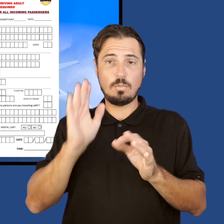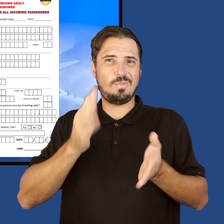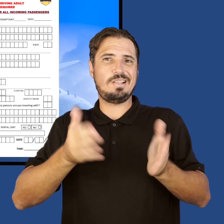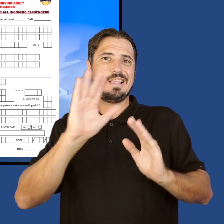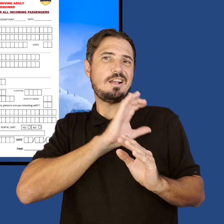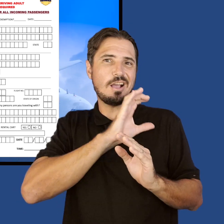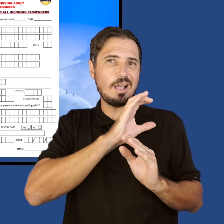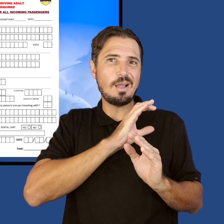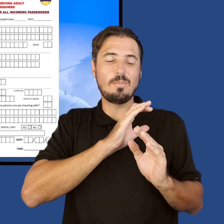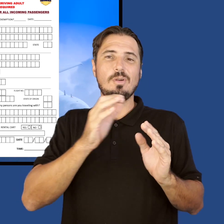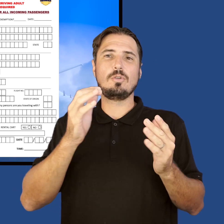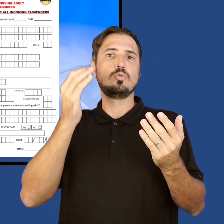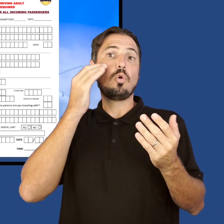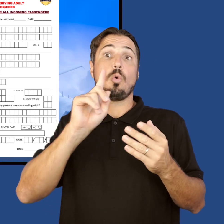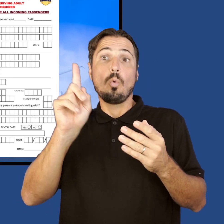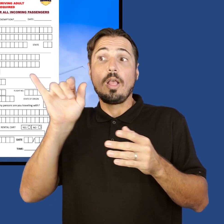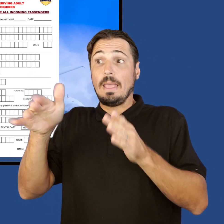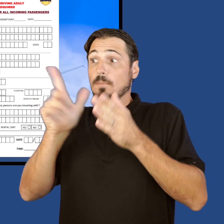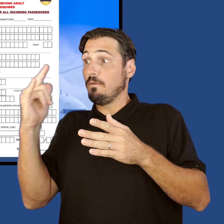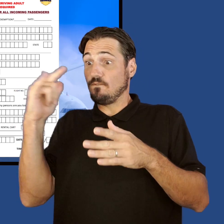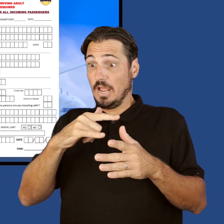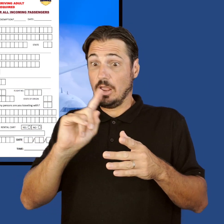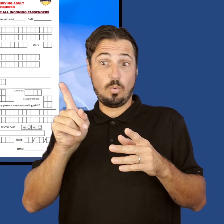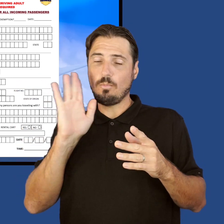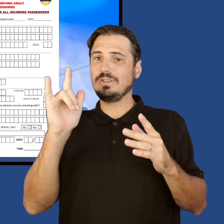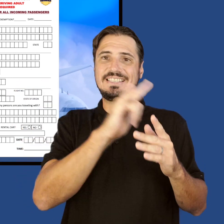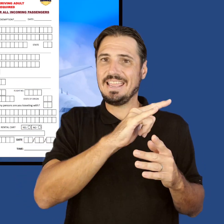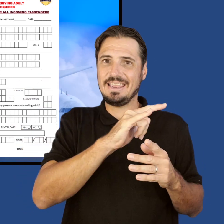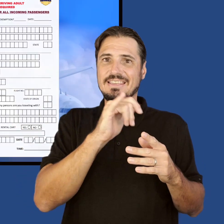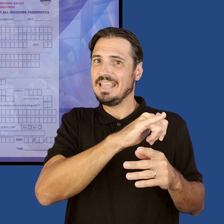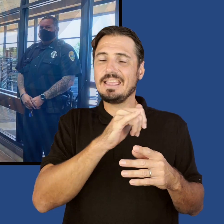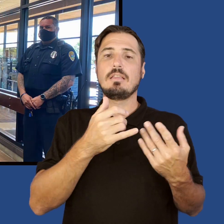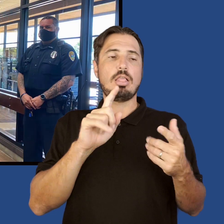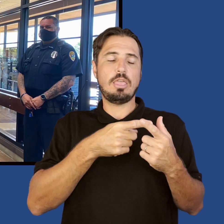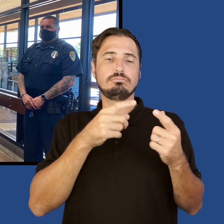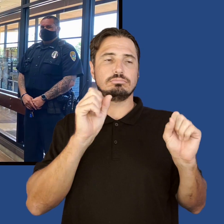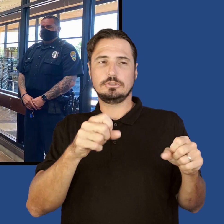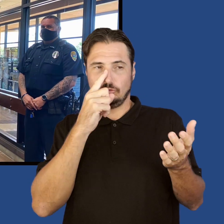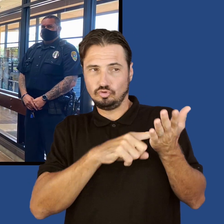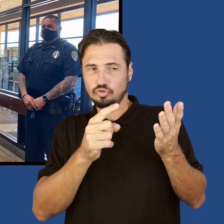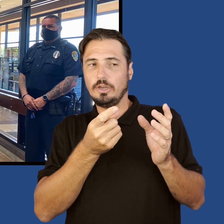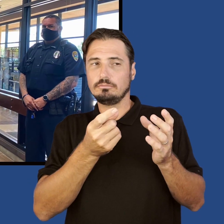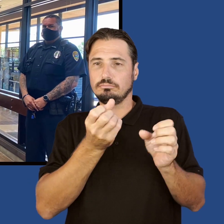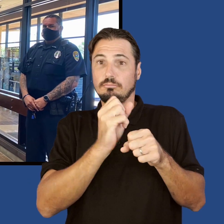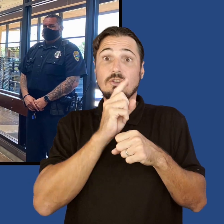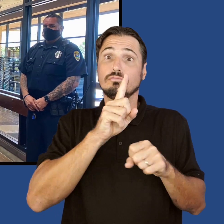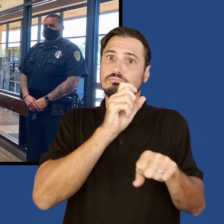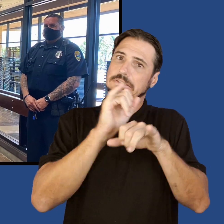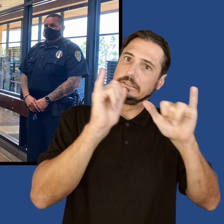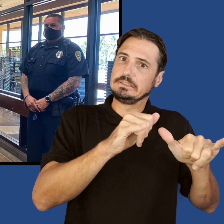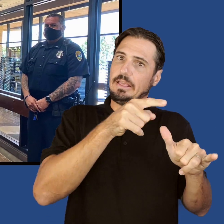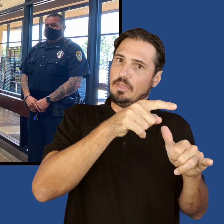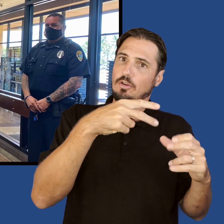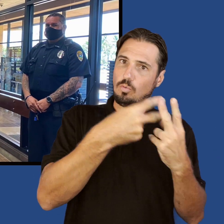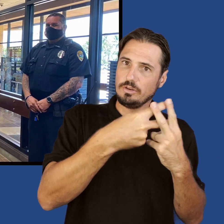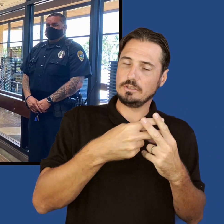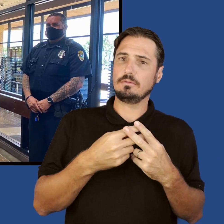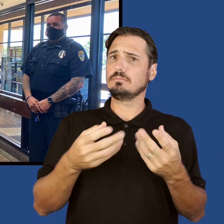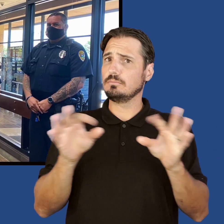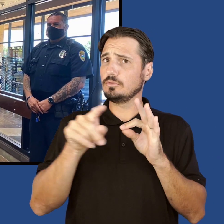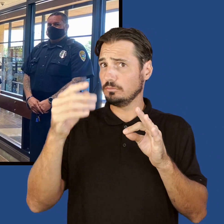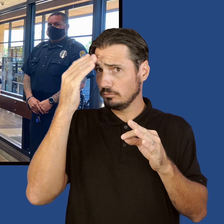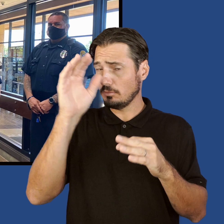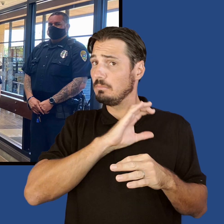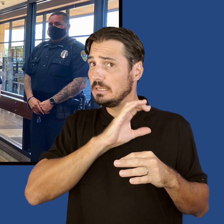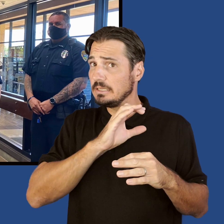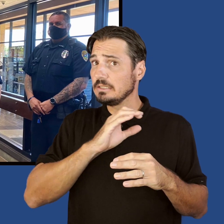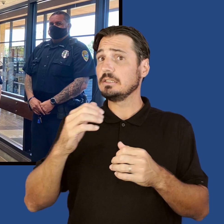enforcement with a traveler’s quarantine address so that the individuals can be properly monitored. Please be advised that Police and National Guard conduct physical checks of those in